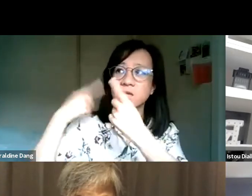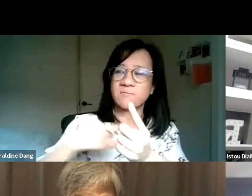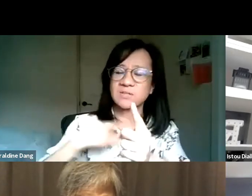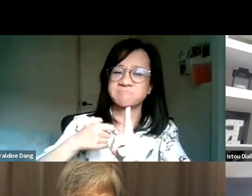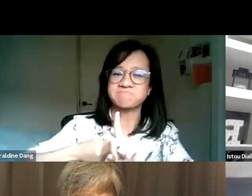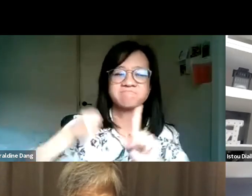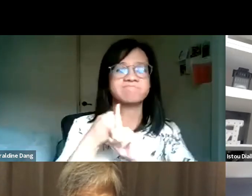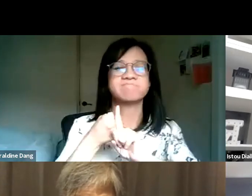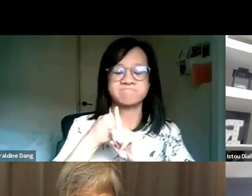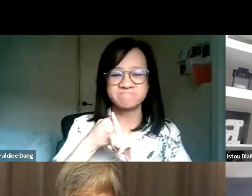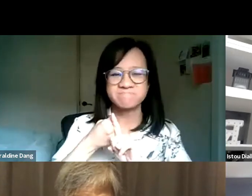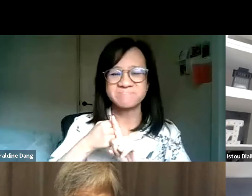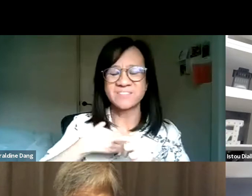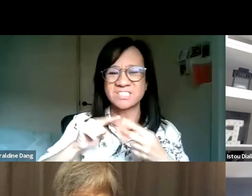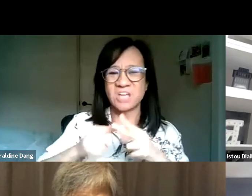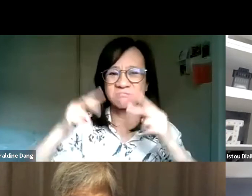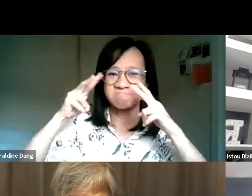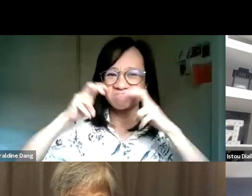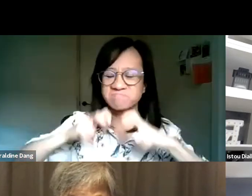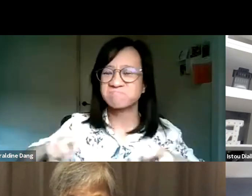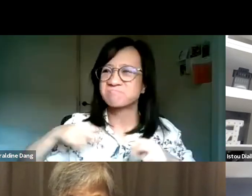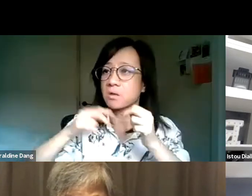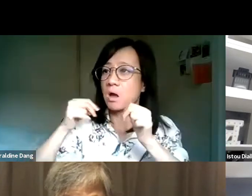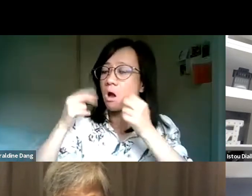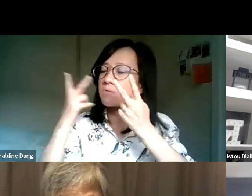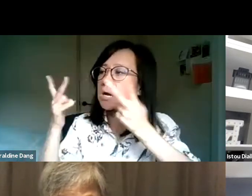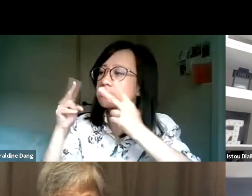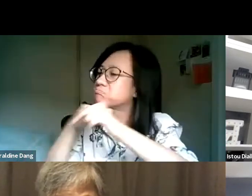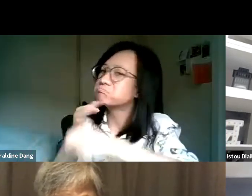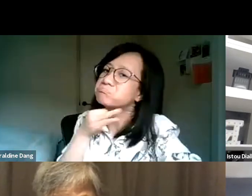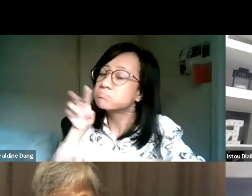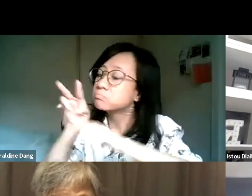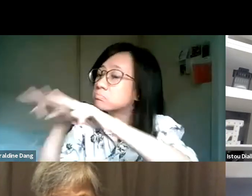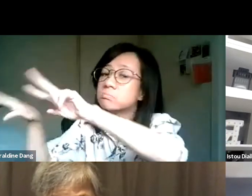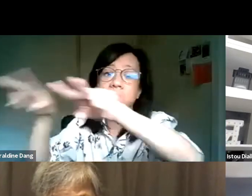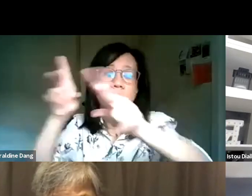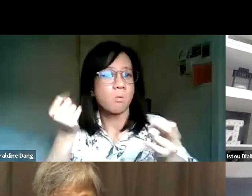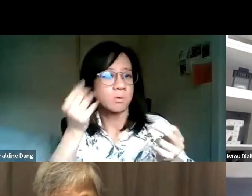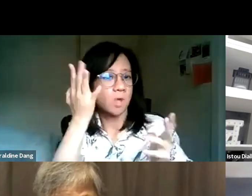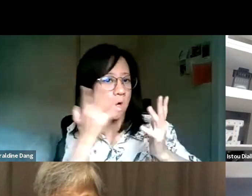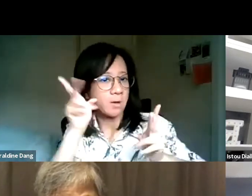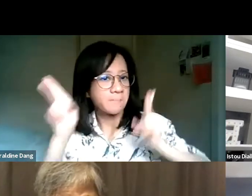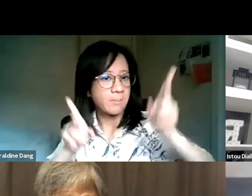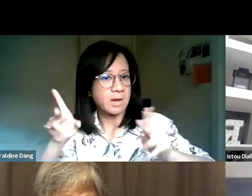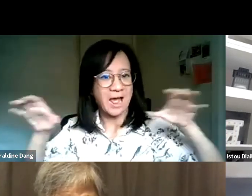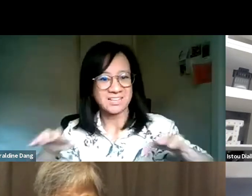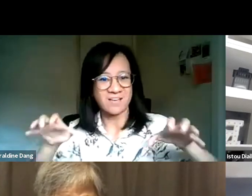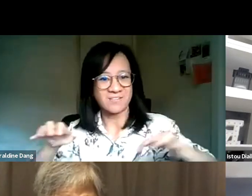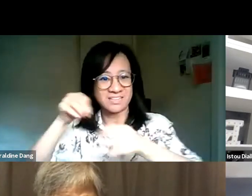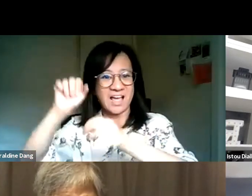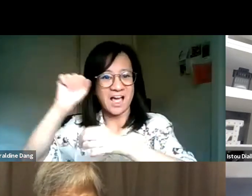that this is an ancestral identity and connection.